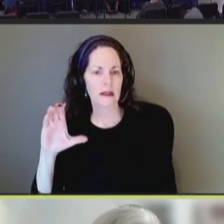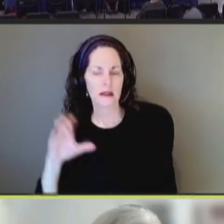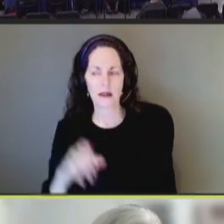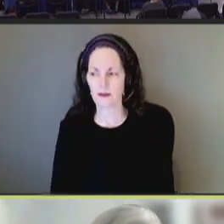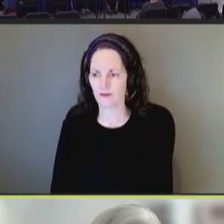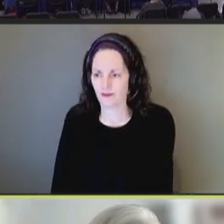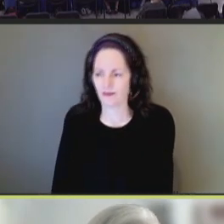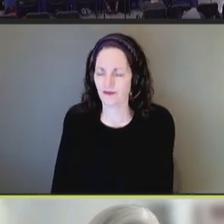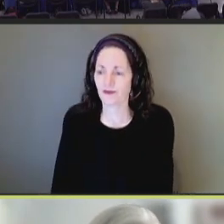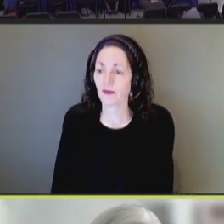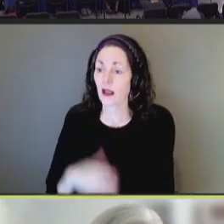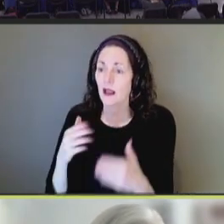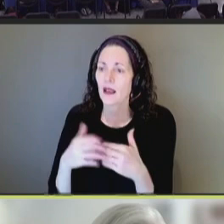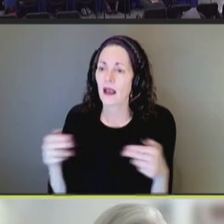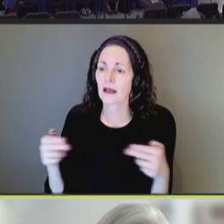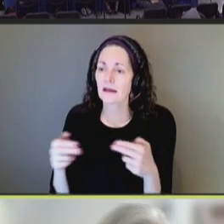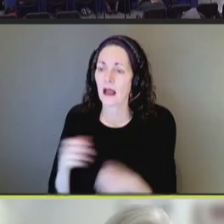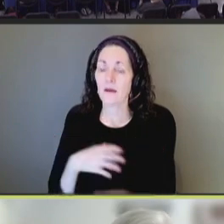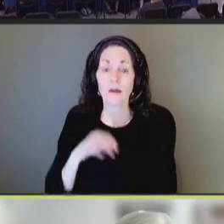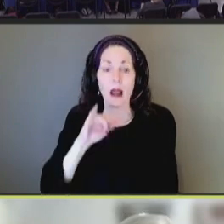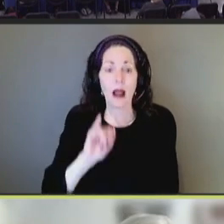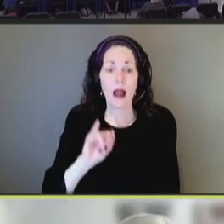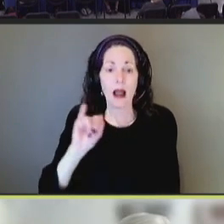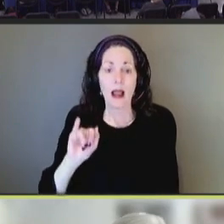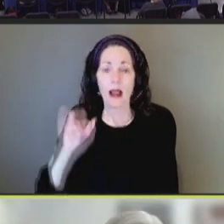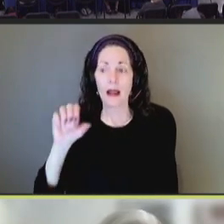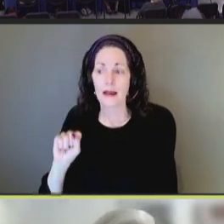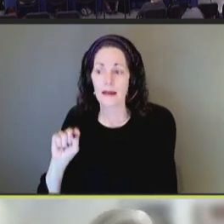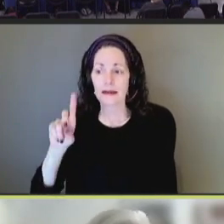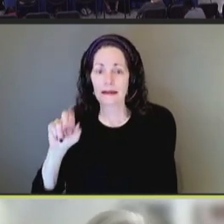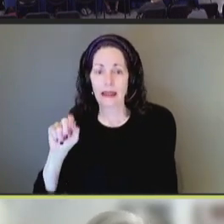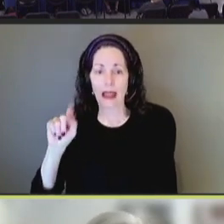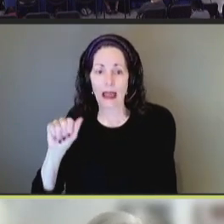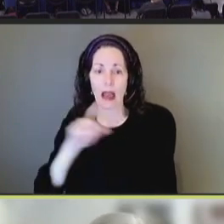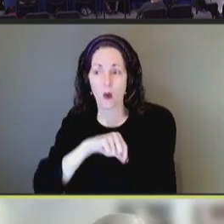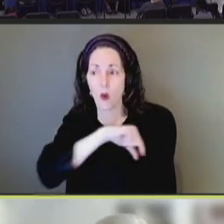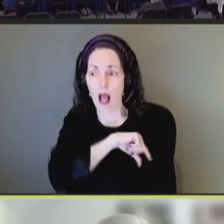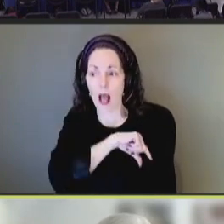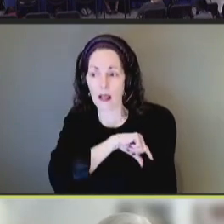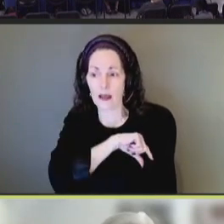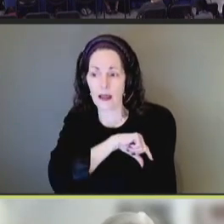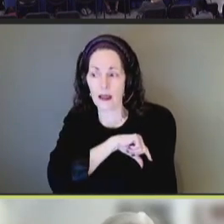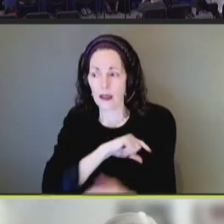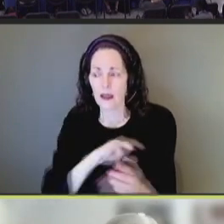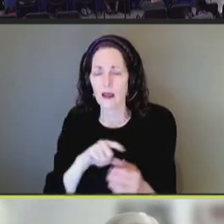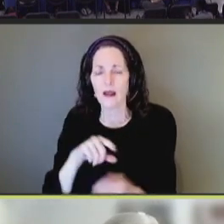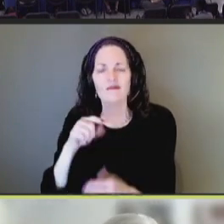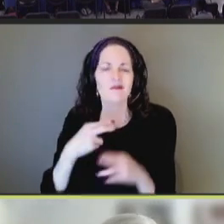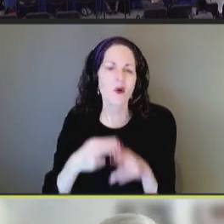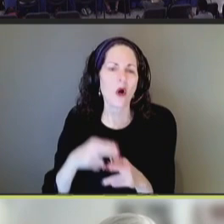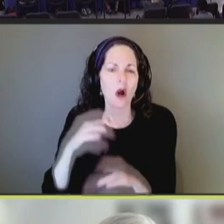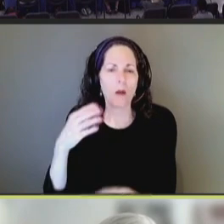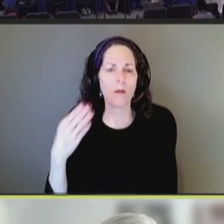And so, the IIS data quality blueprint defines a small set of meaningful quantifiable measures for